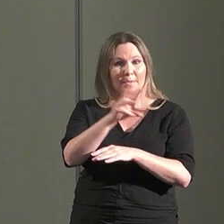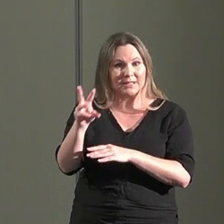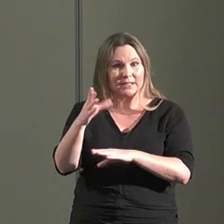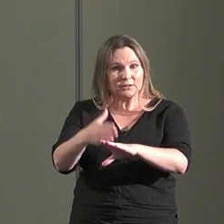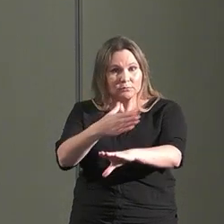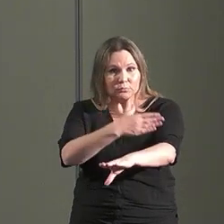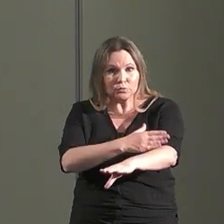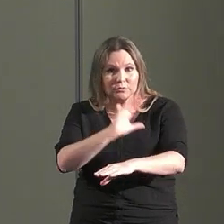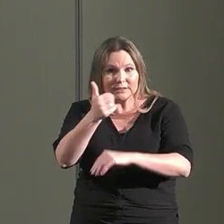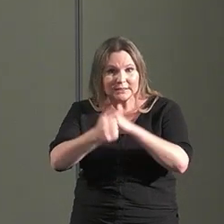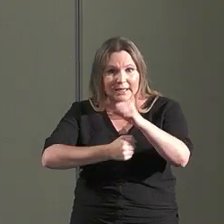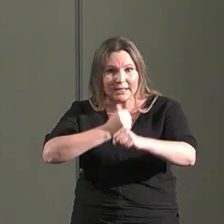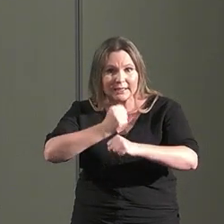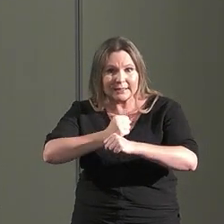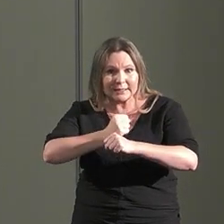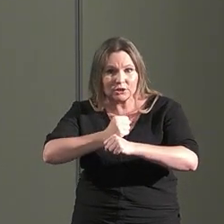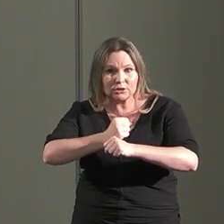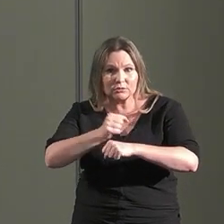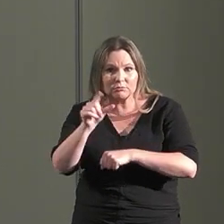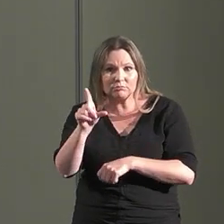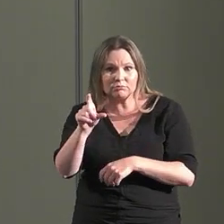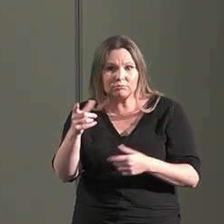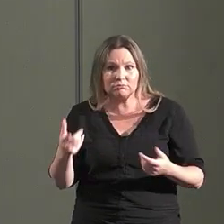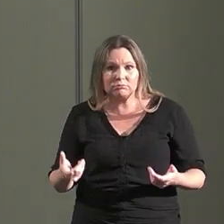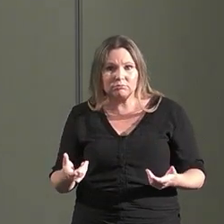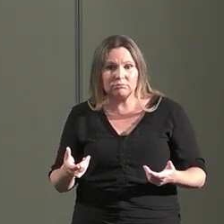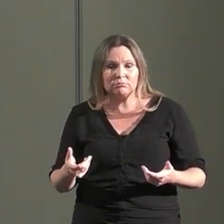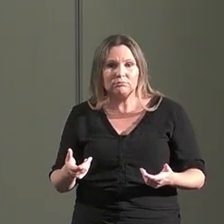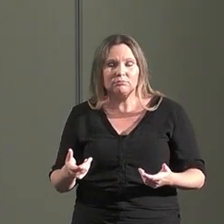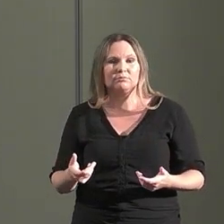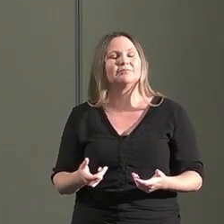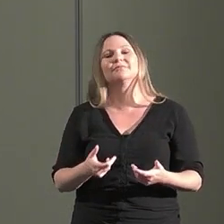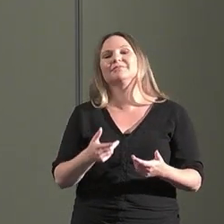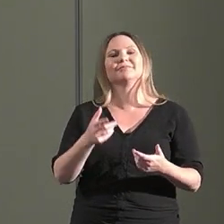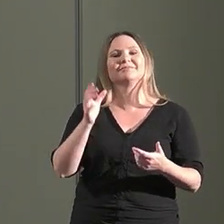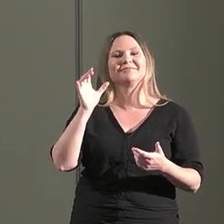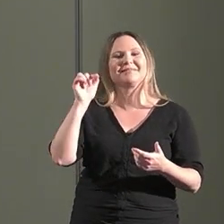in ten years? This is not a live QA session.